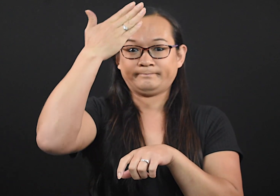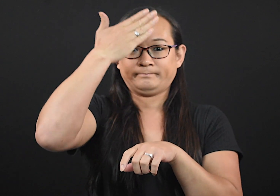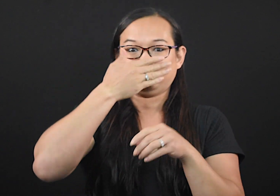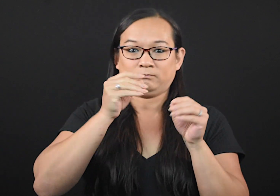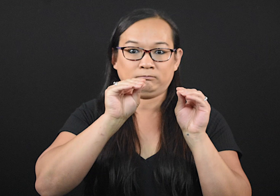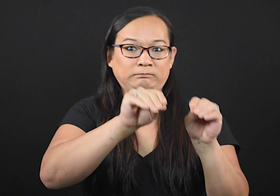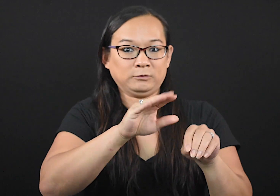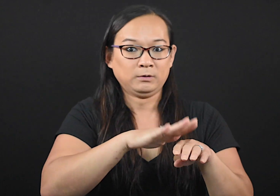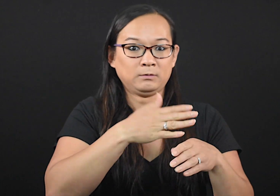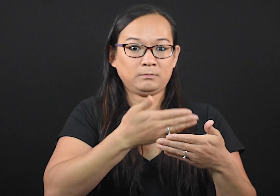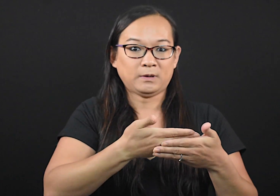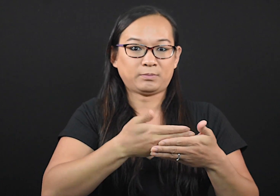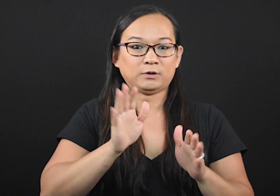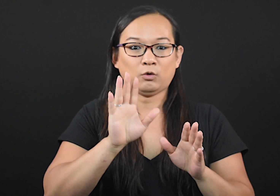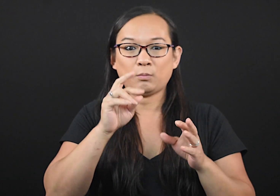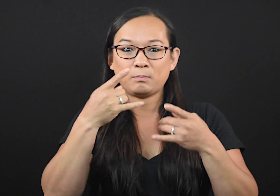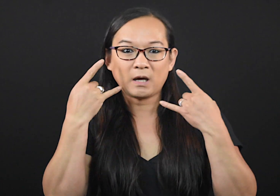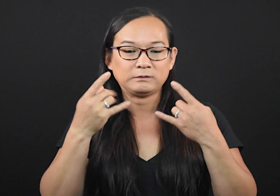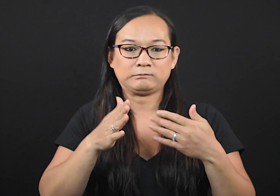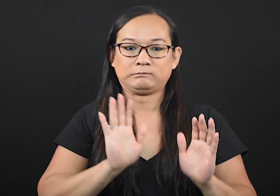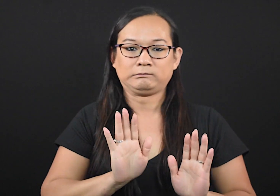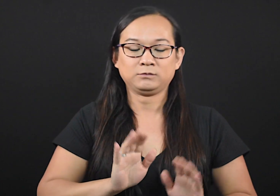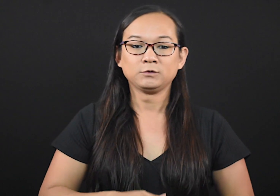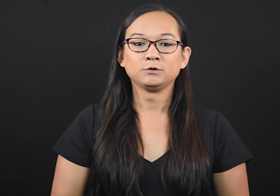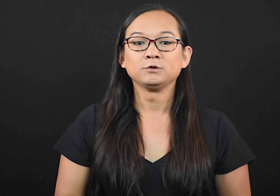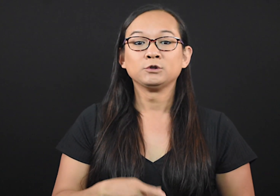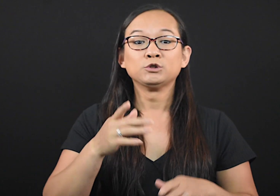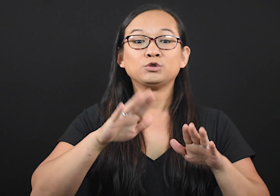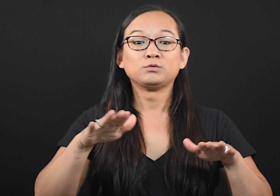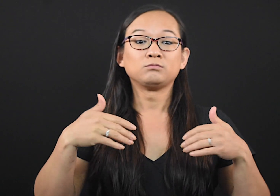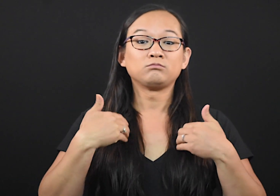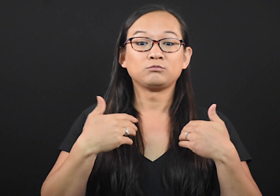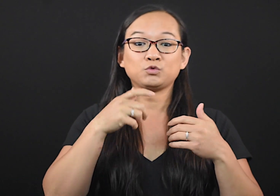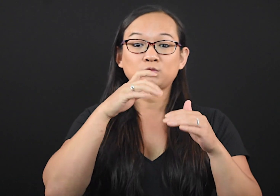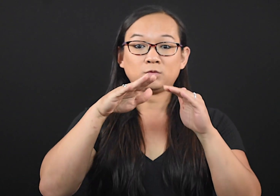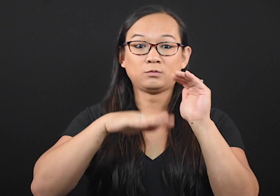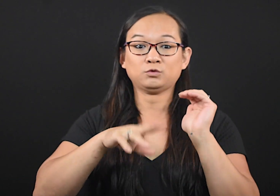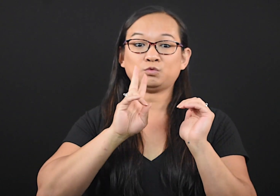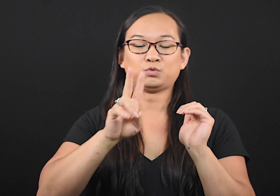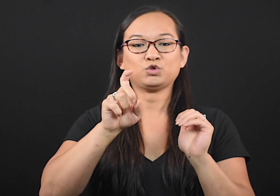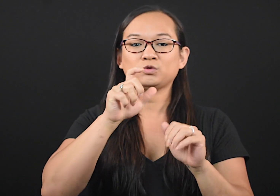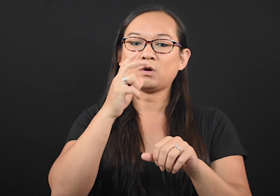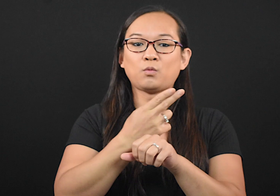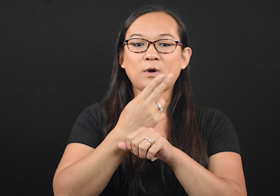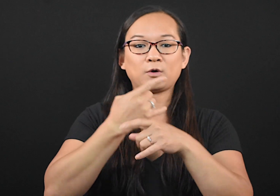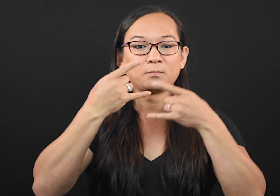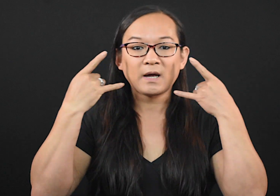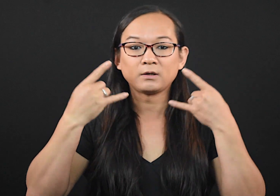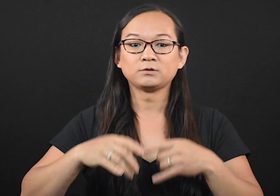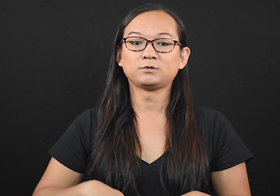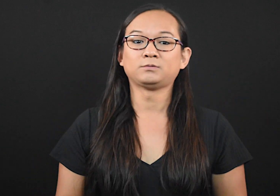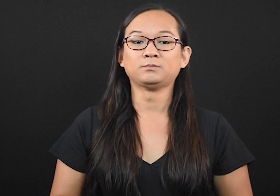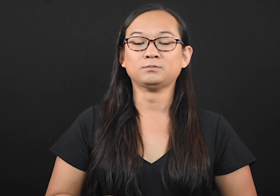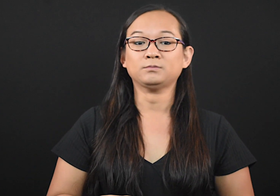Do not put a face shield or mask on your baby ● Children younger than two should not wear masks.